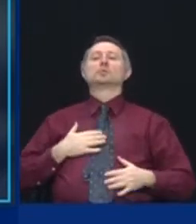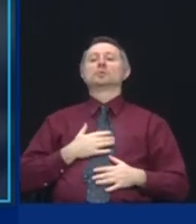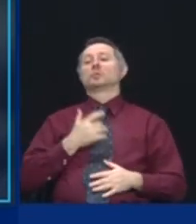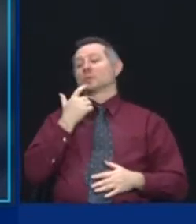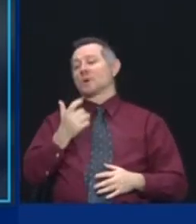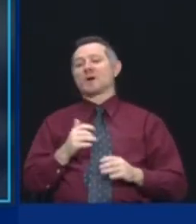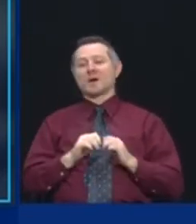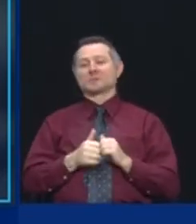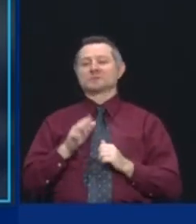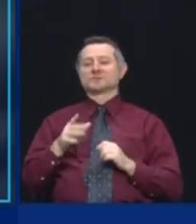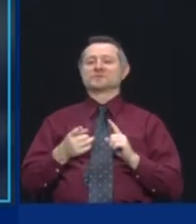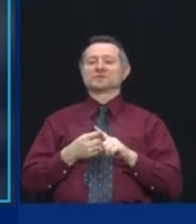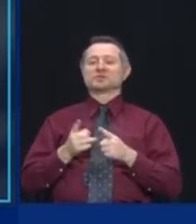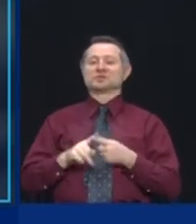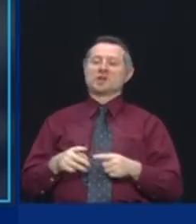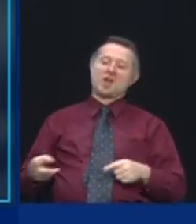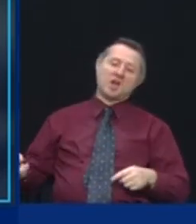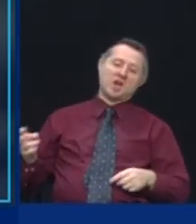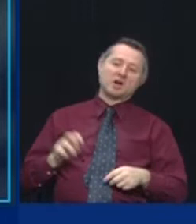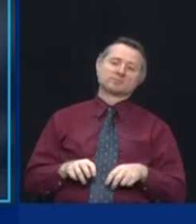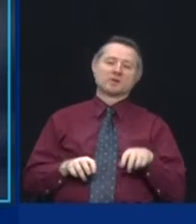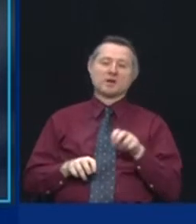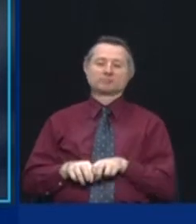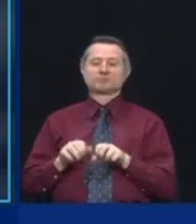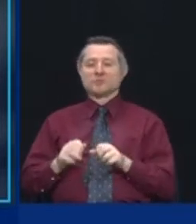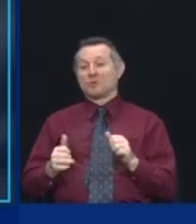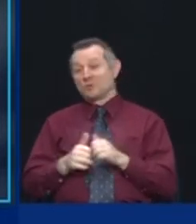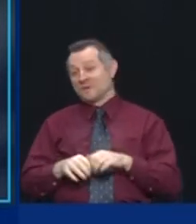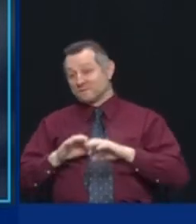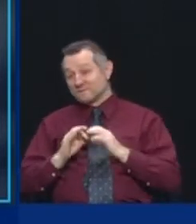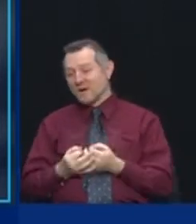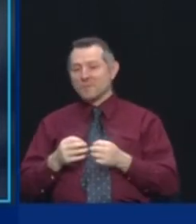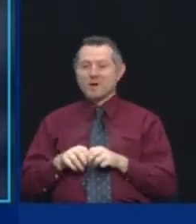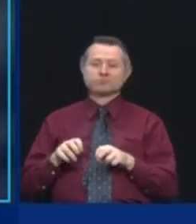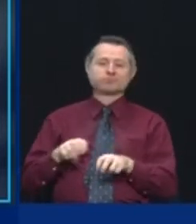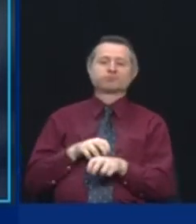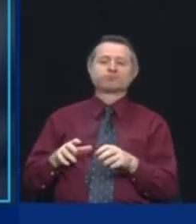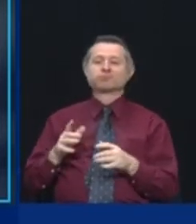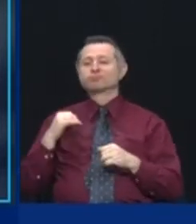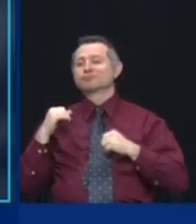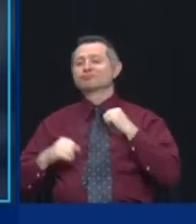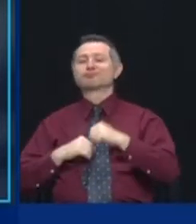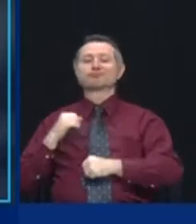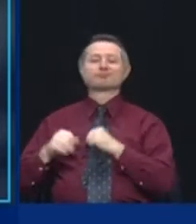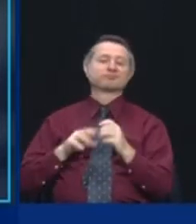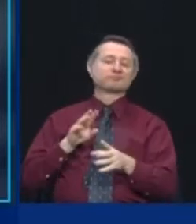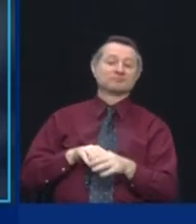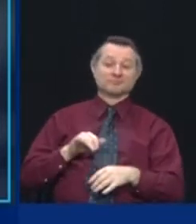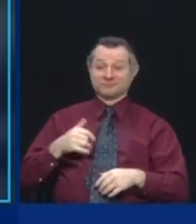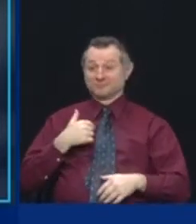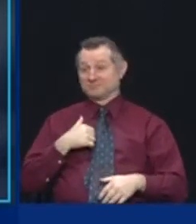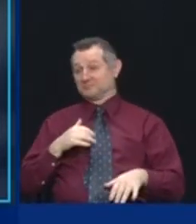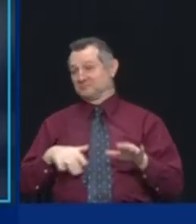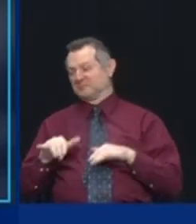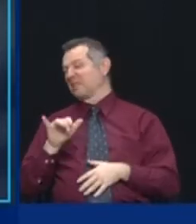AND NEXT TIME YOU GO TO THE GAME AND YOU'RE VACCINATED, YOU CAN ENJOY THE GAME SETTING NEXT TO